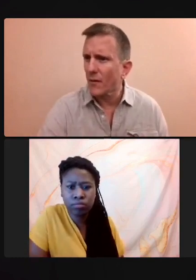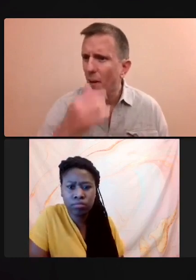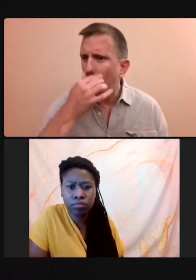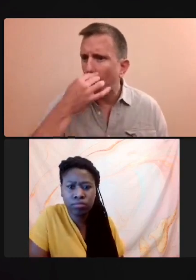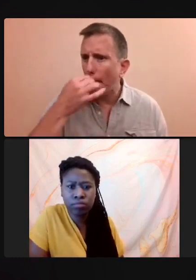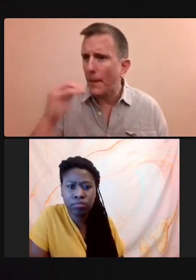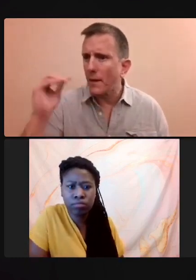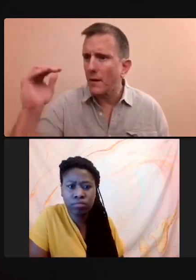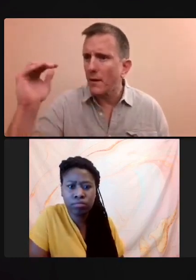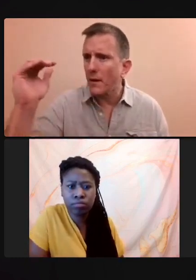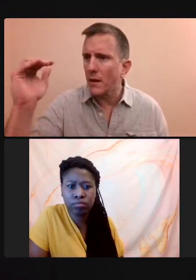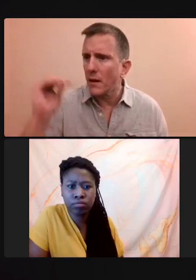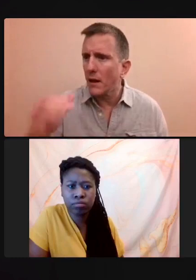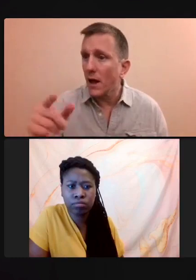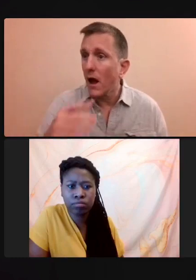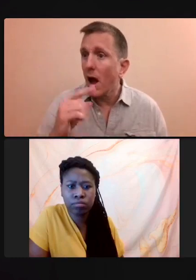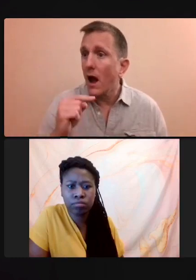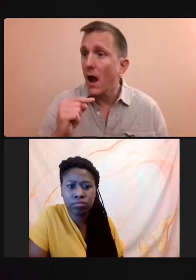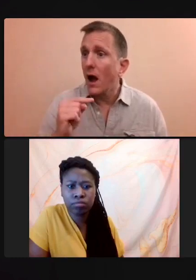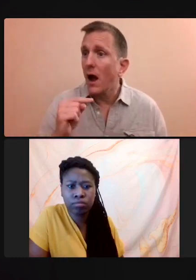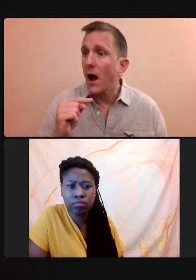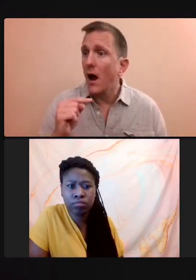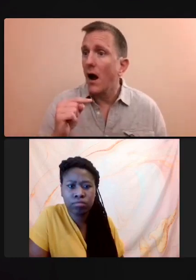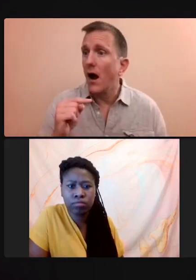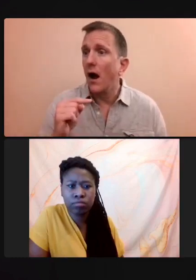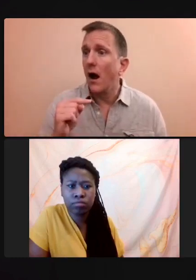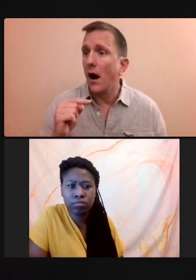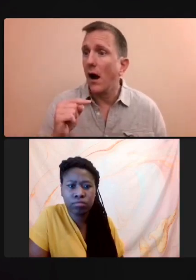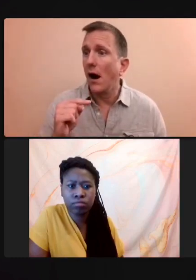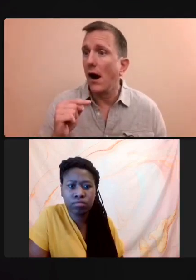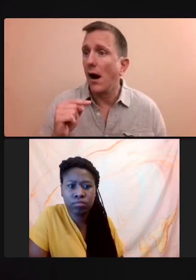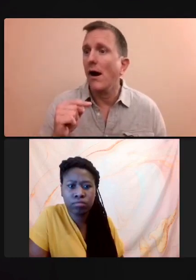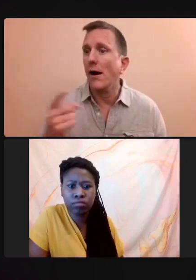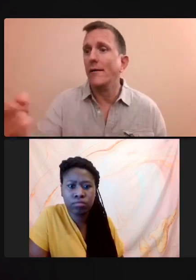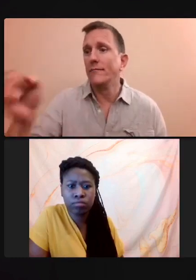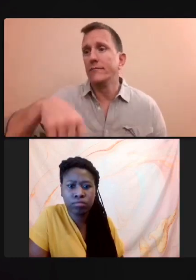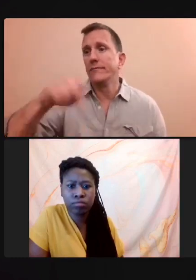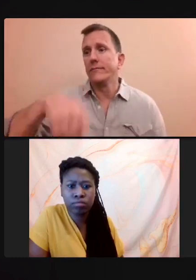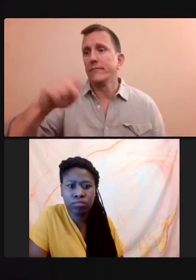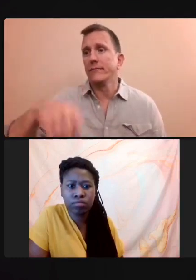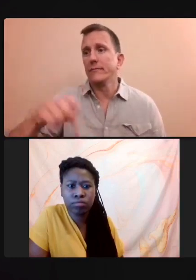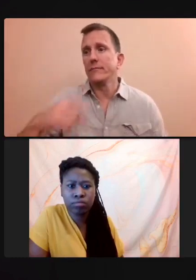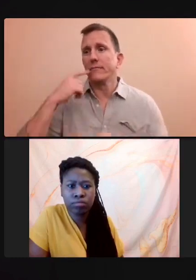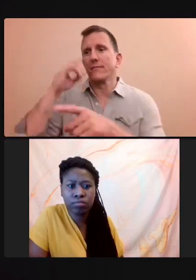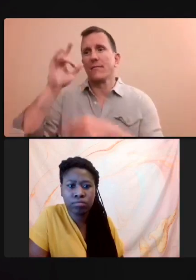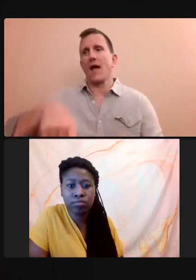we assume that a hearing person can teach better than a deaf person, although it's not true, that's the assumption that is made.